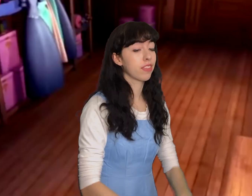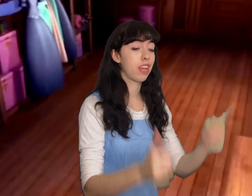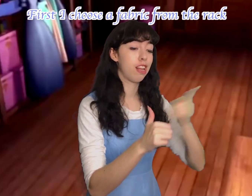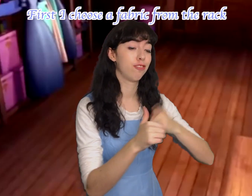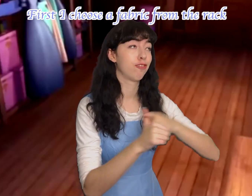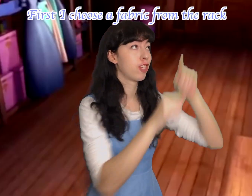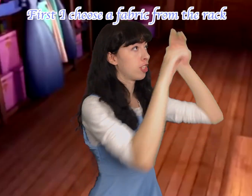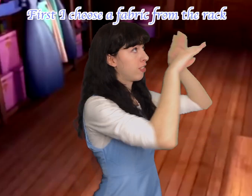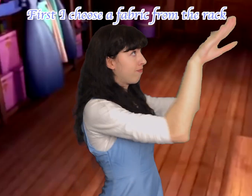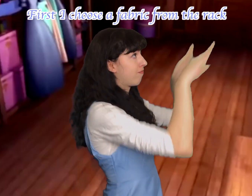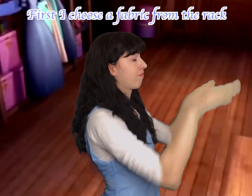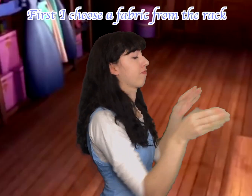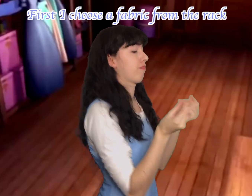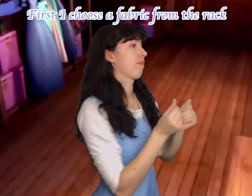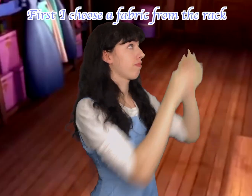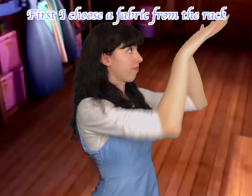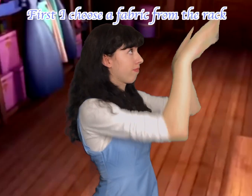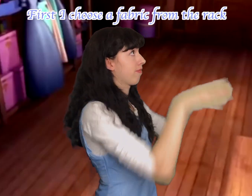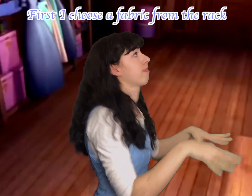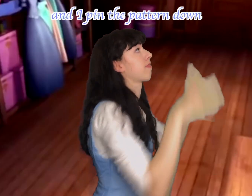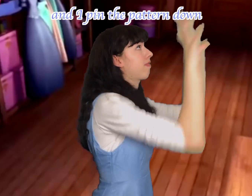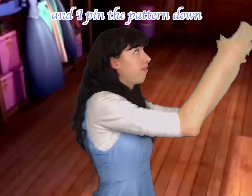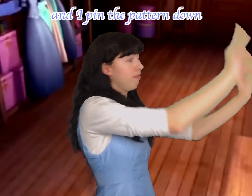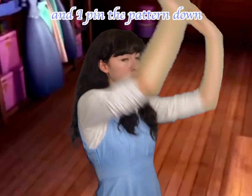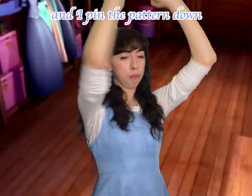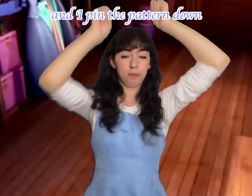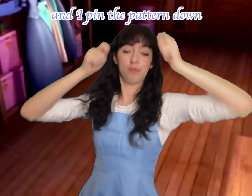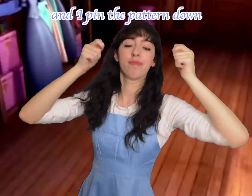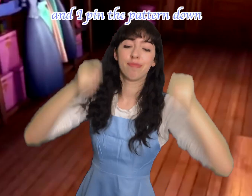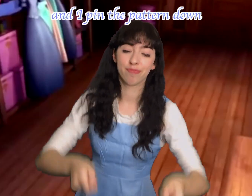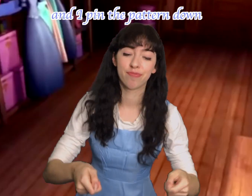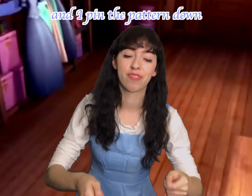first i choose a fabric from the rack and i pin the pattern down